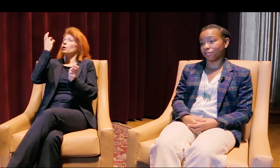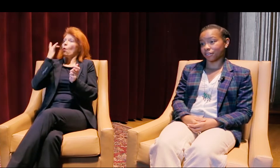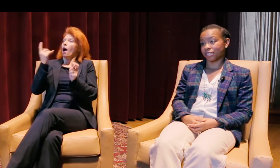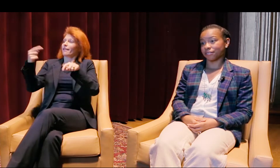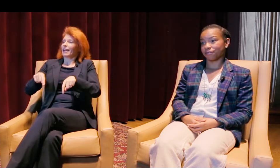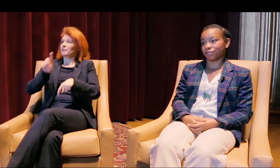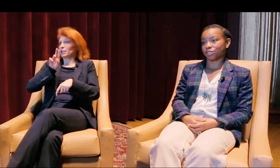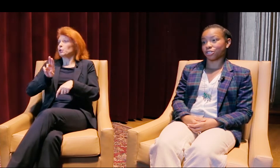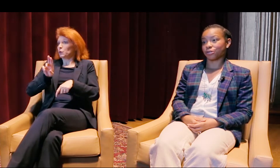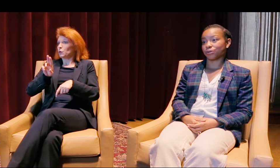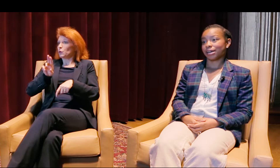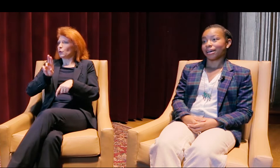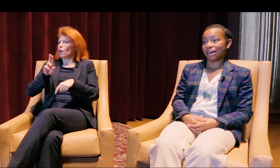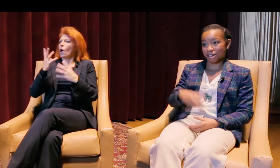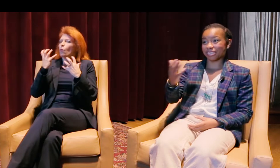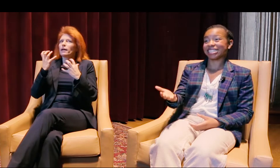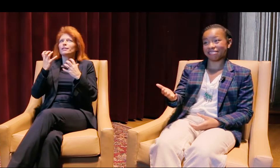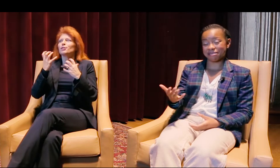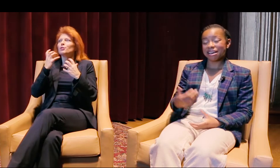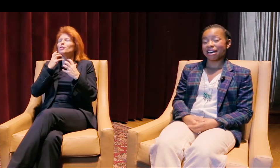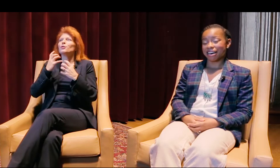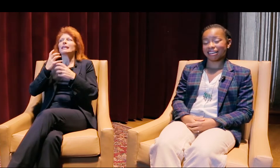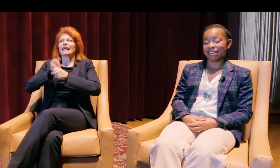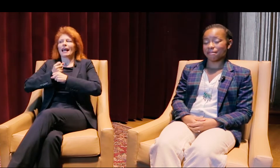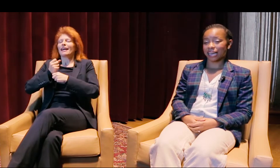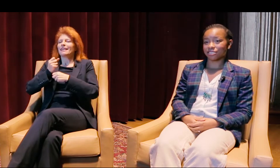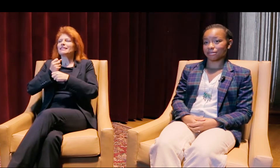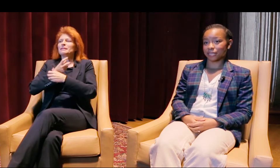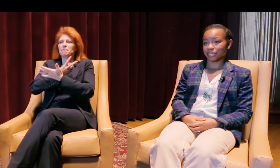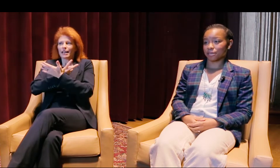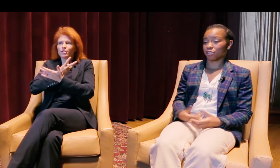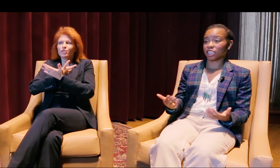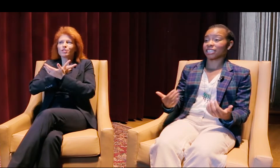to the University of Denver to receive a Masters in Business Administration because I knew